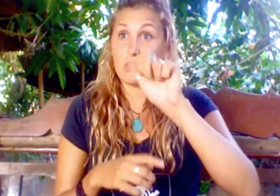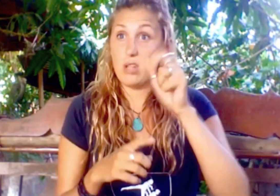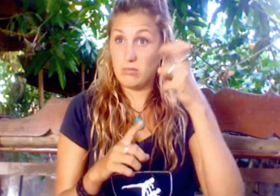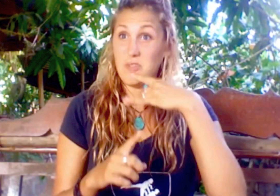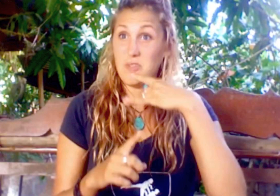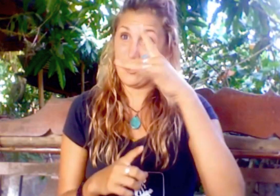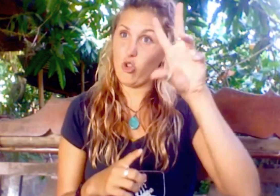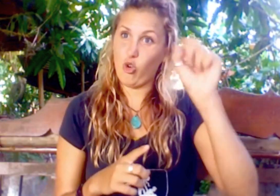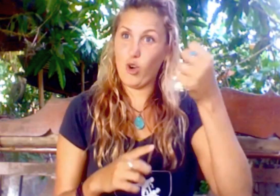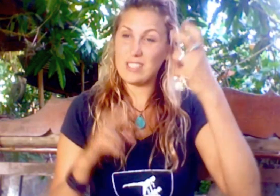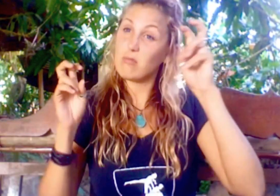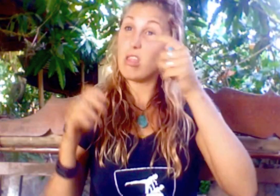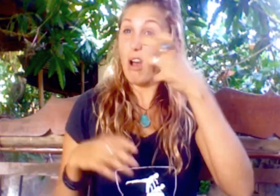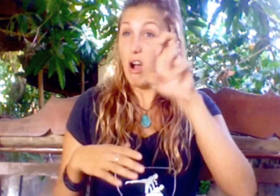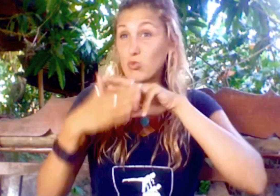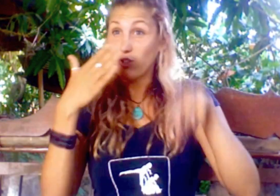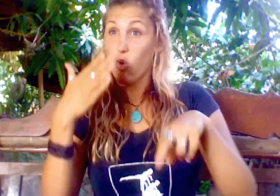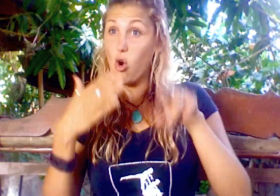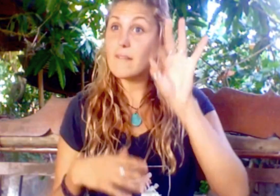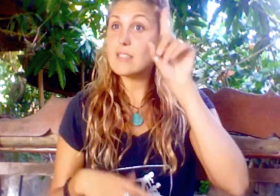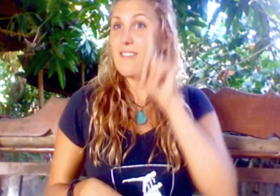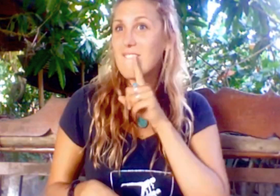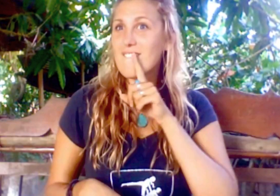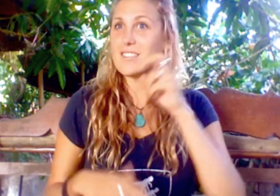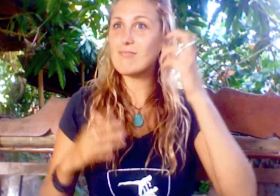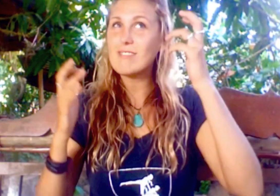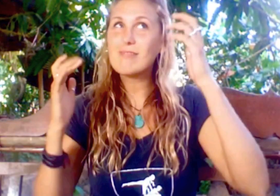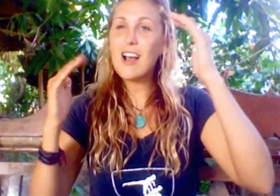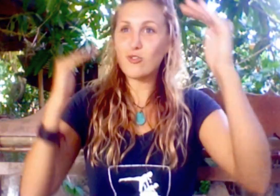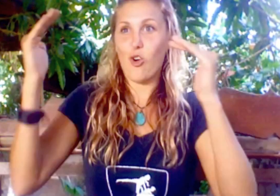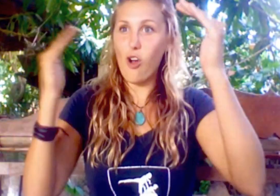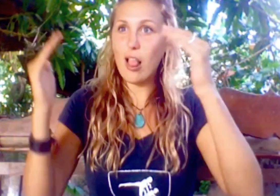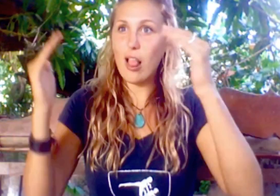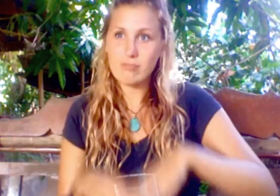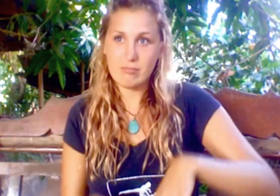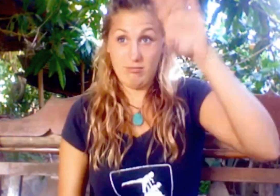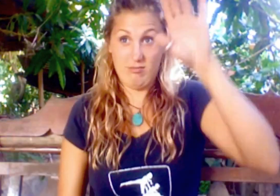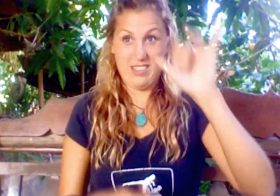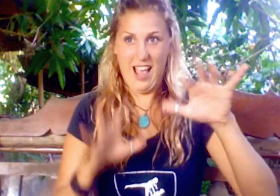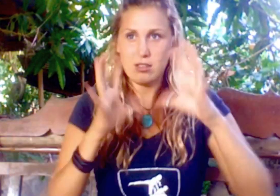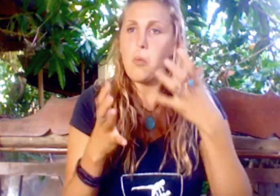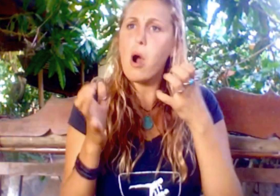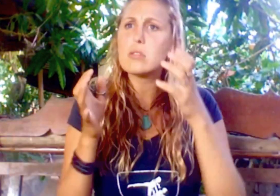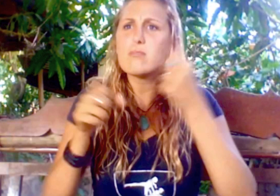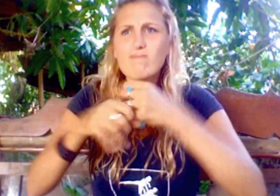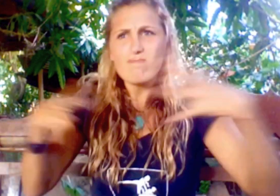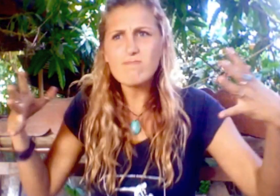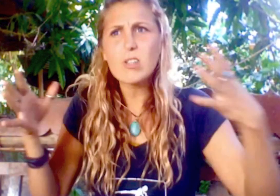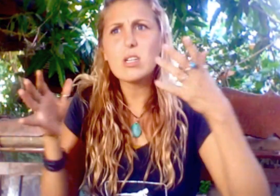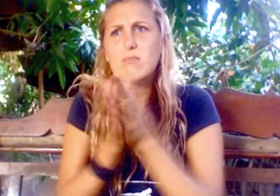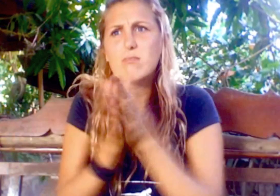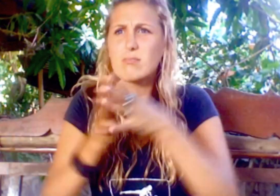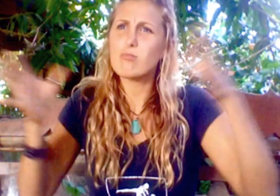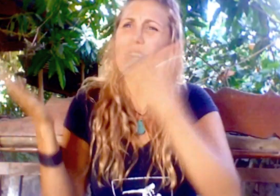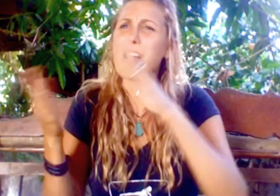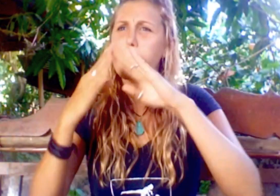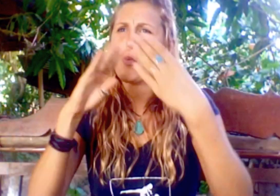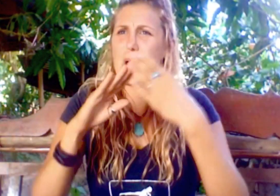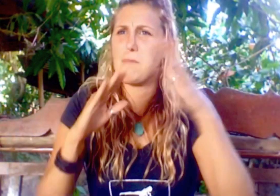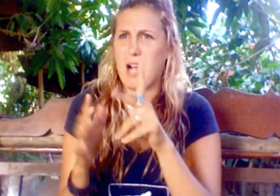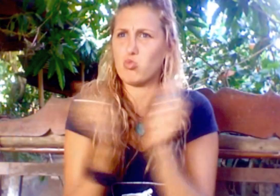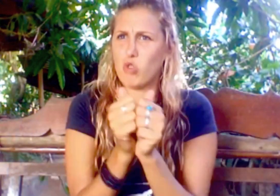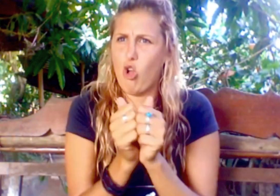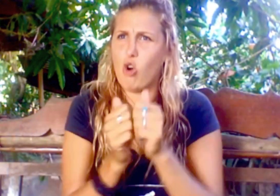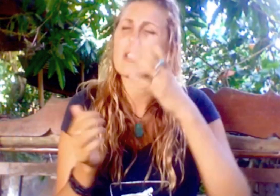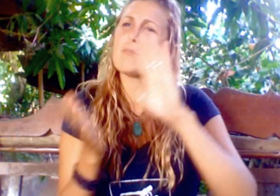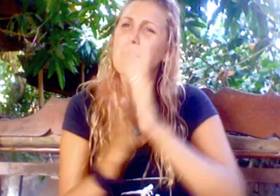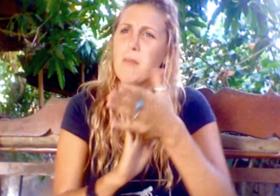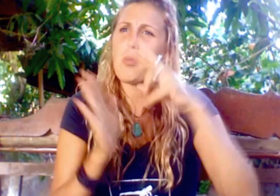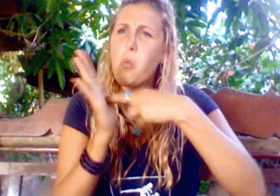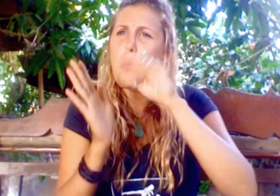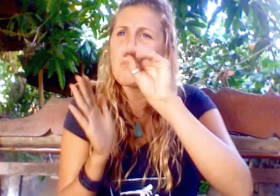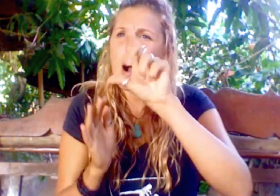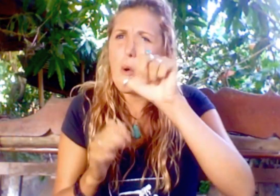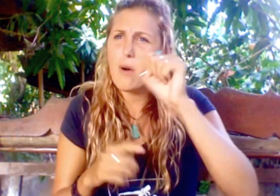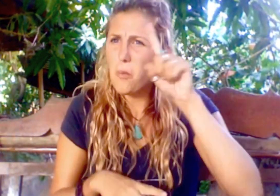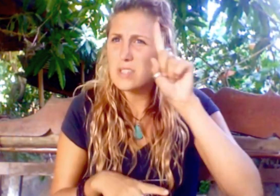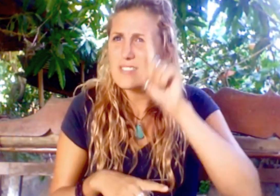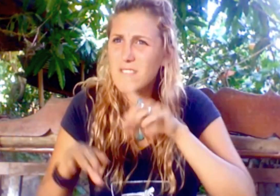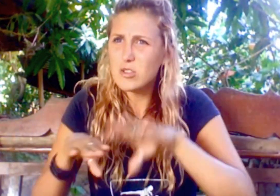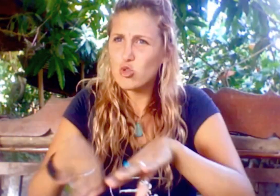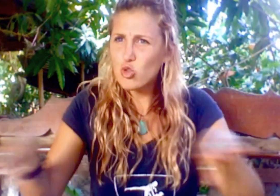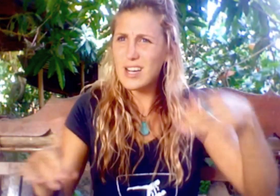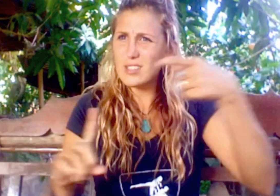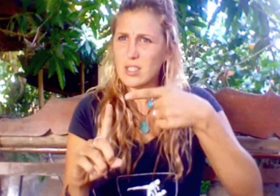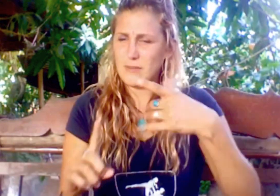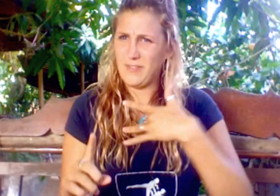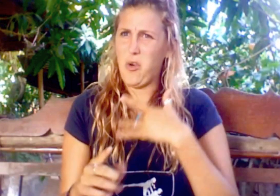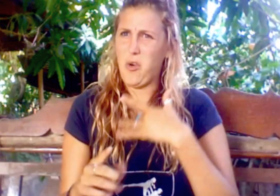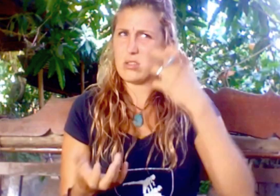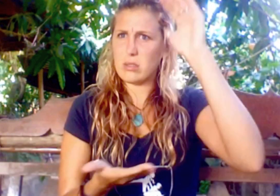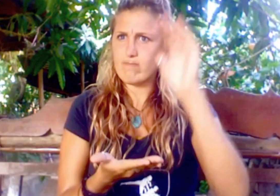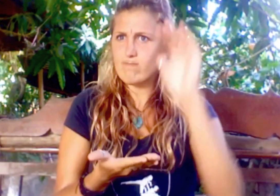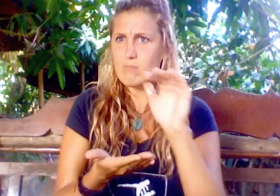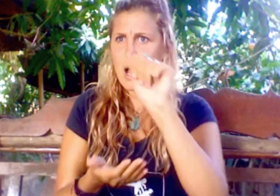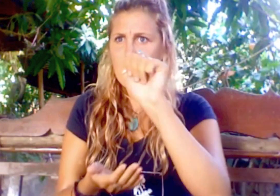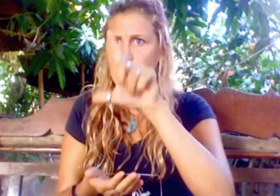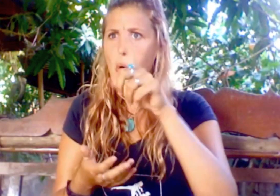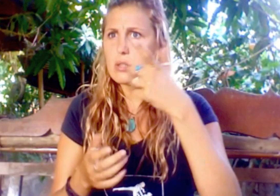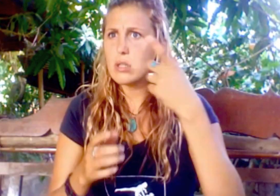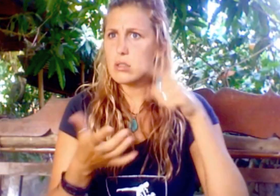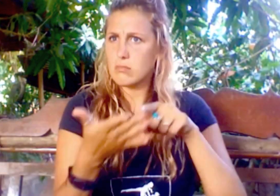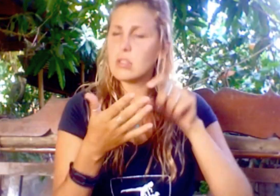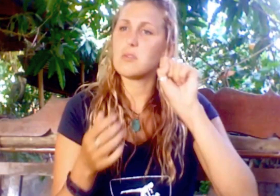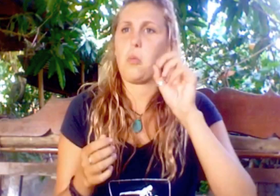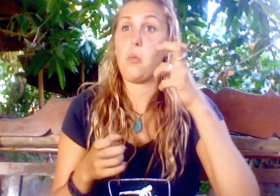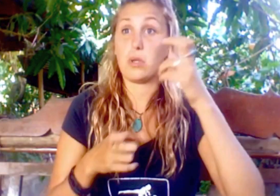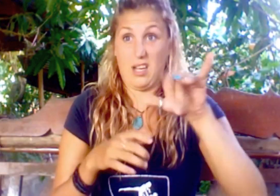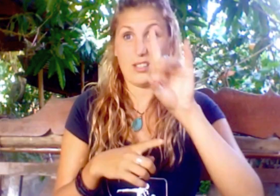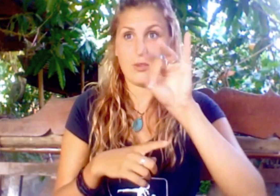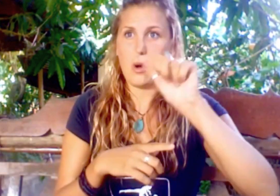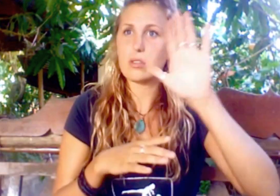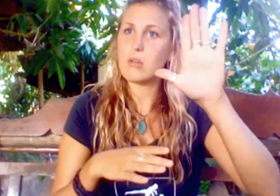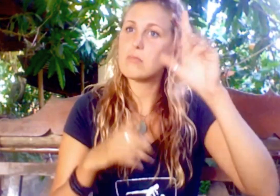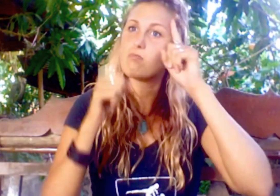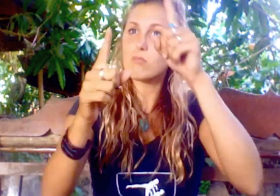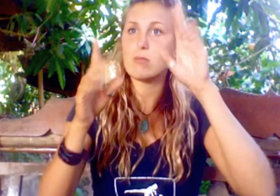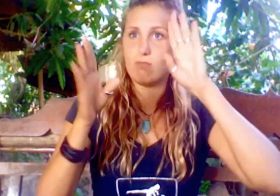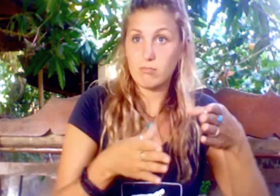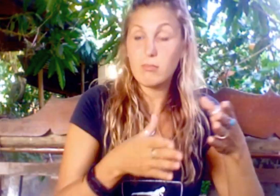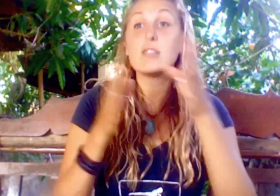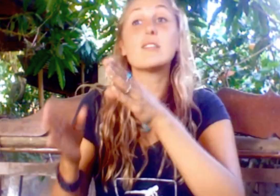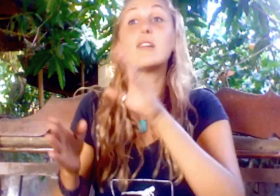DYUSA represents Deaf people who wants to go beyond by being a role model to Deaf children. That is their ultimate goal.